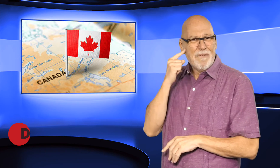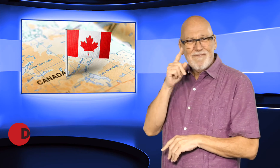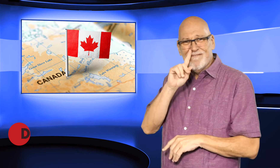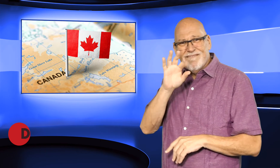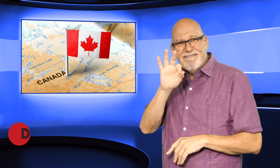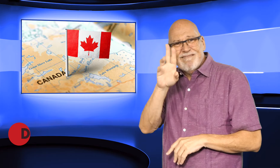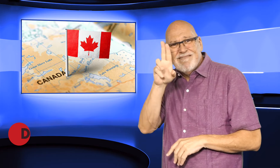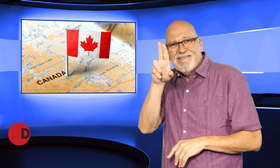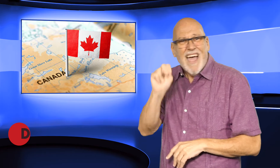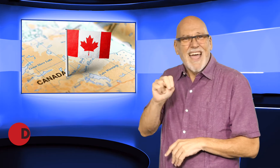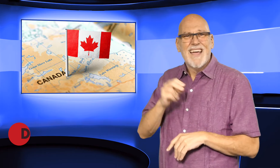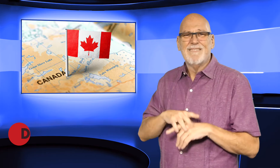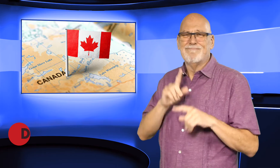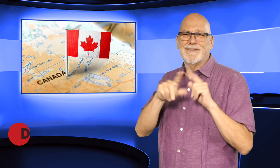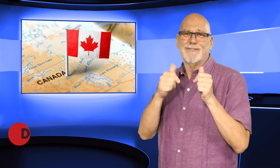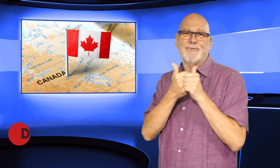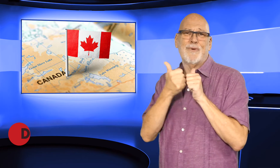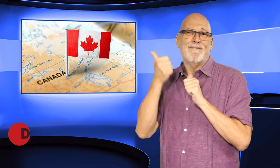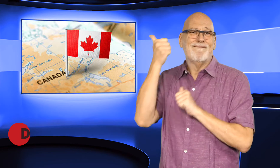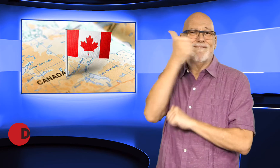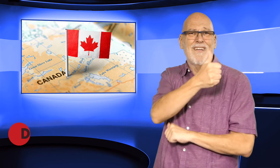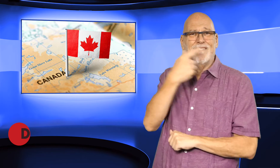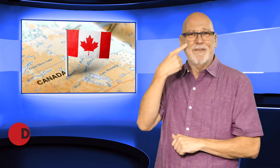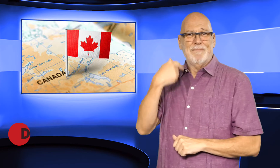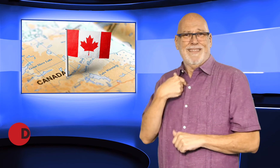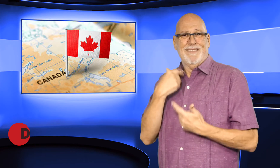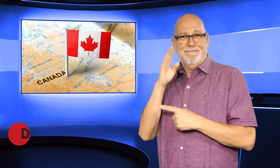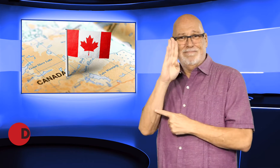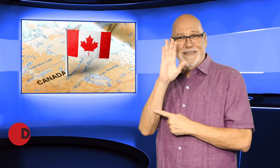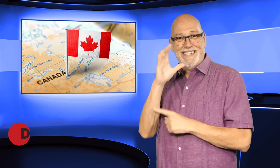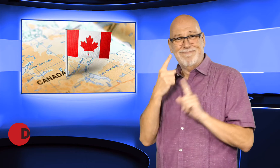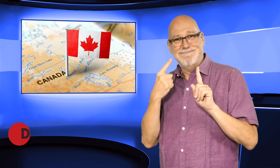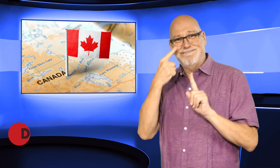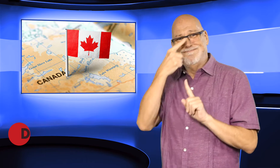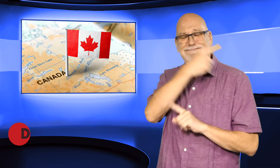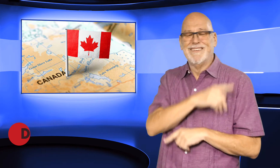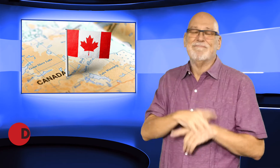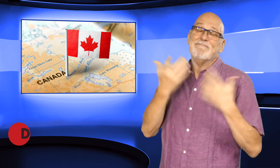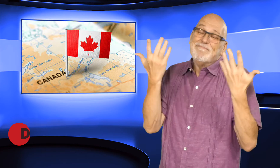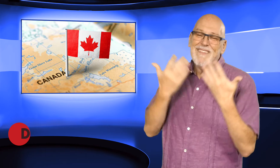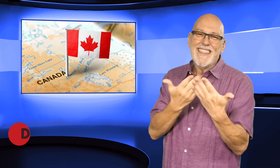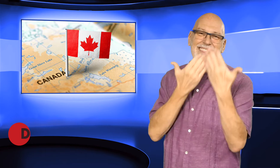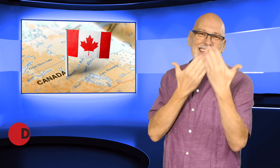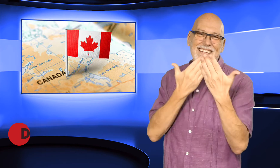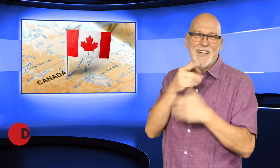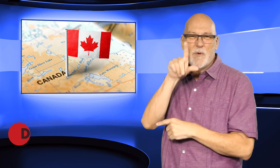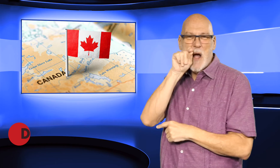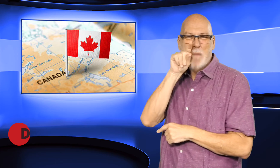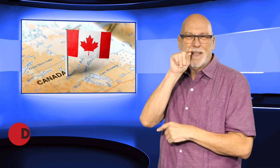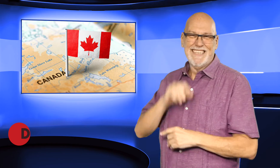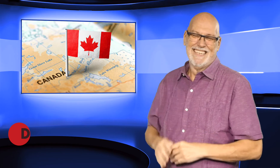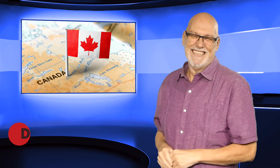Sounds like fun, but it’s too far away in BC! Thanks Robyn.